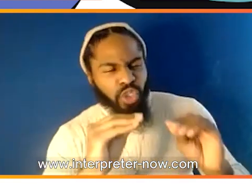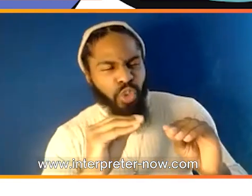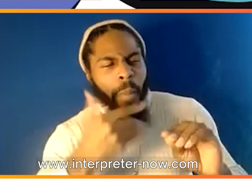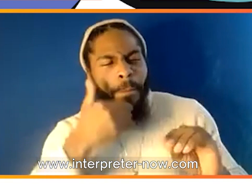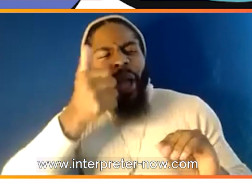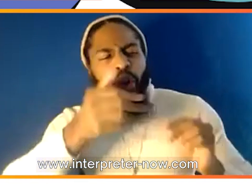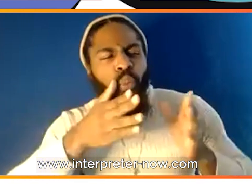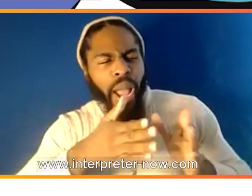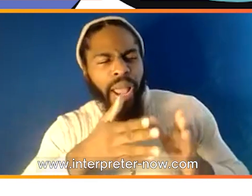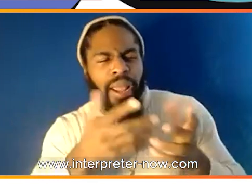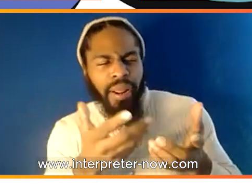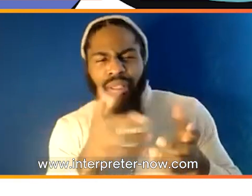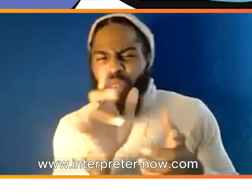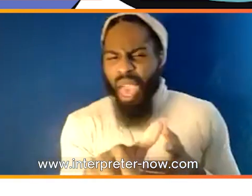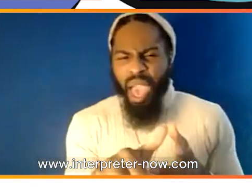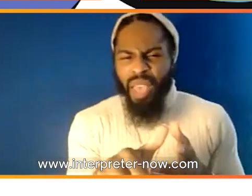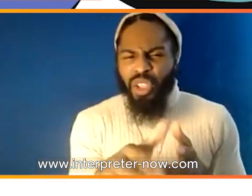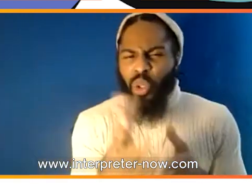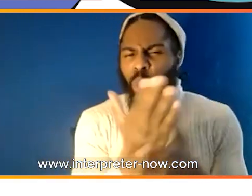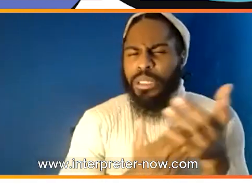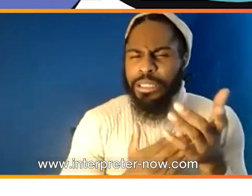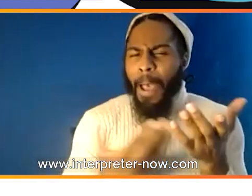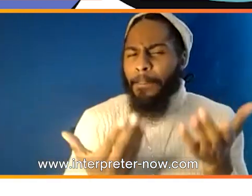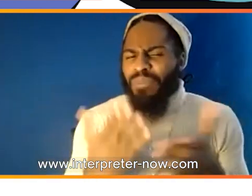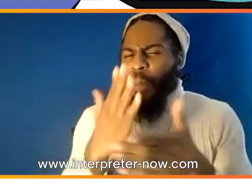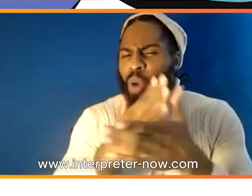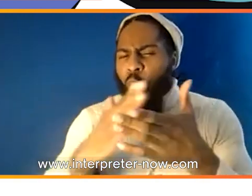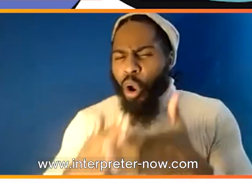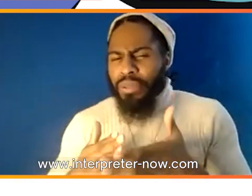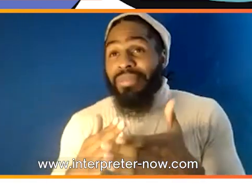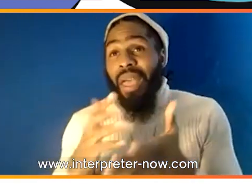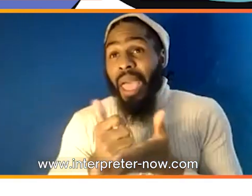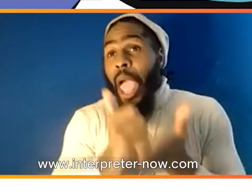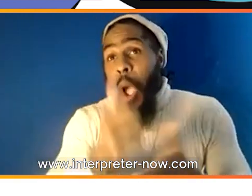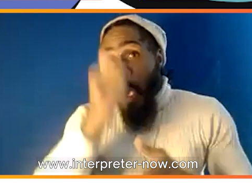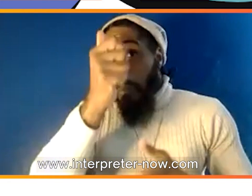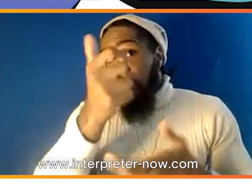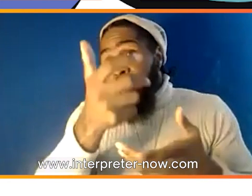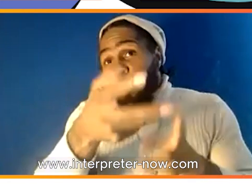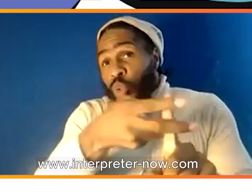So those are some of the components that have helped get men on the bus. Also remember,